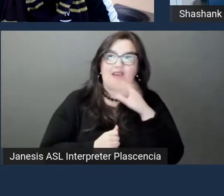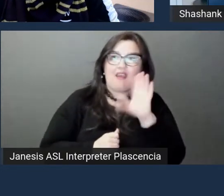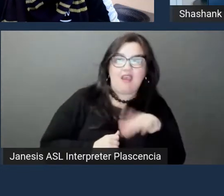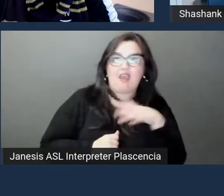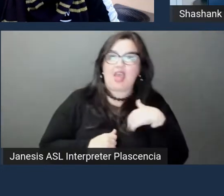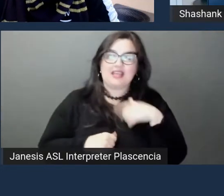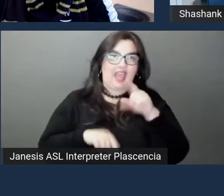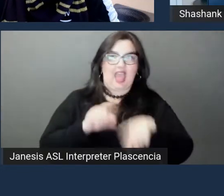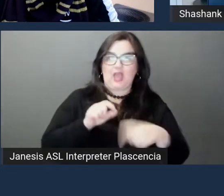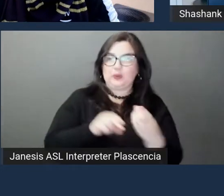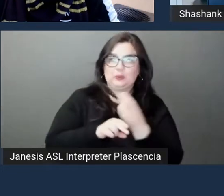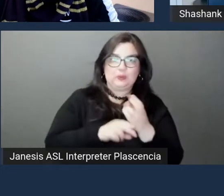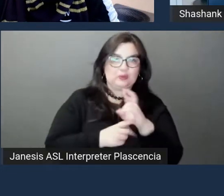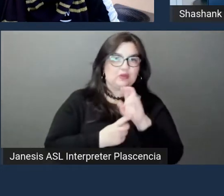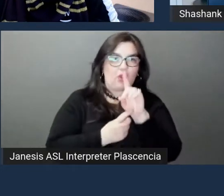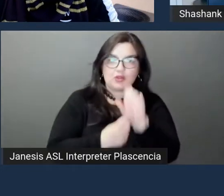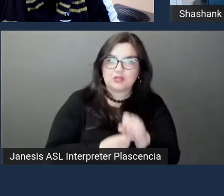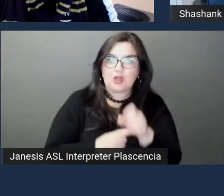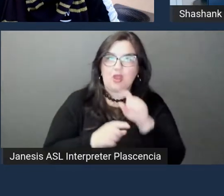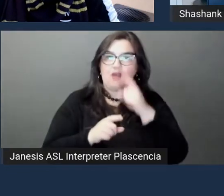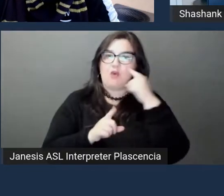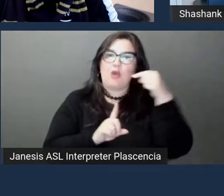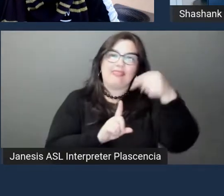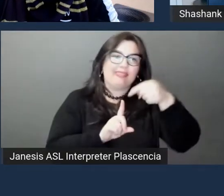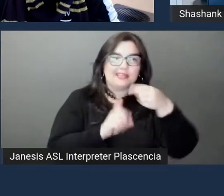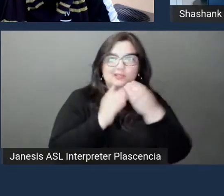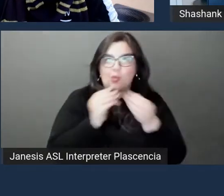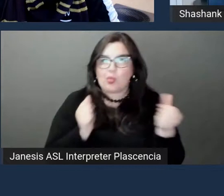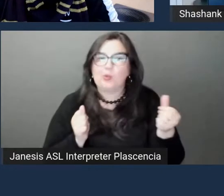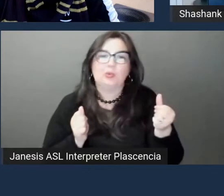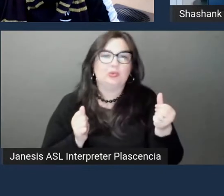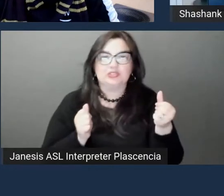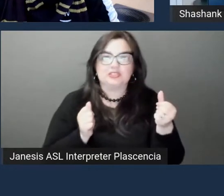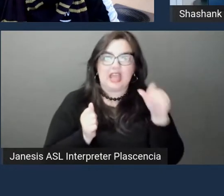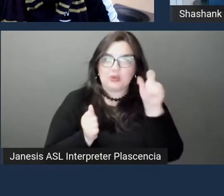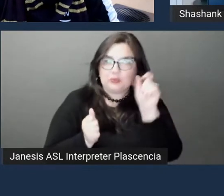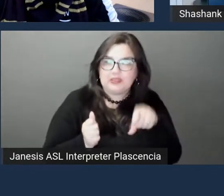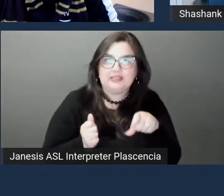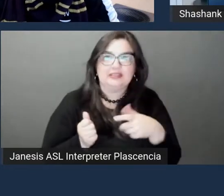for our ERP solution because we need that and we couldn't have that in the RDS."